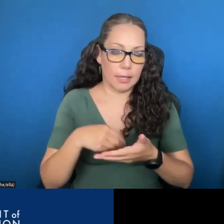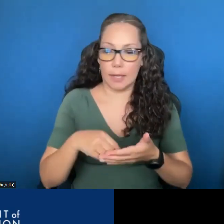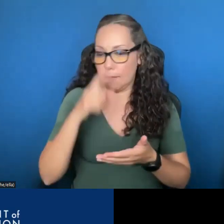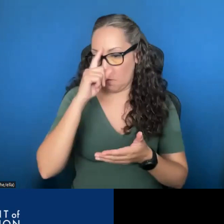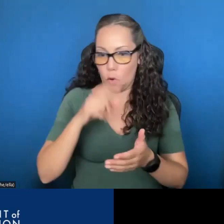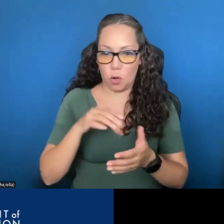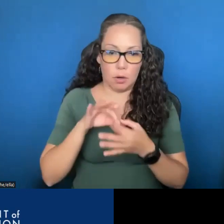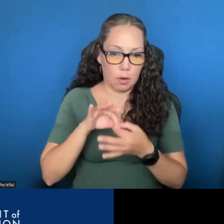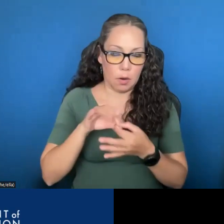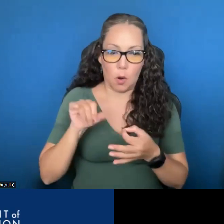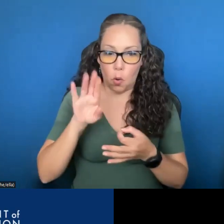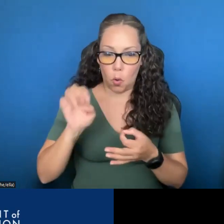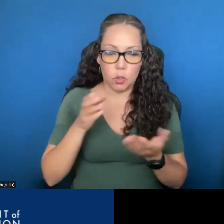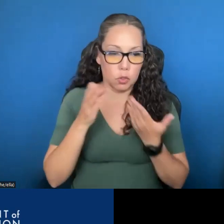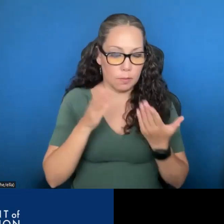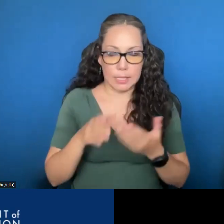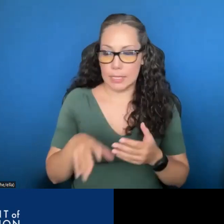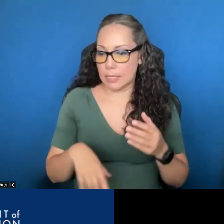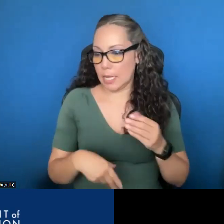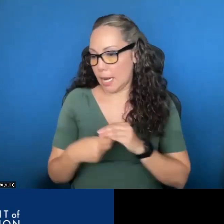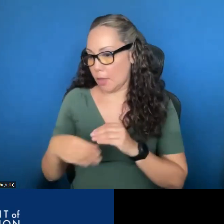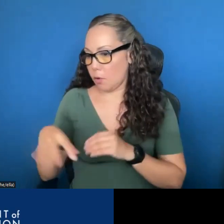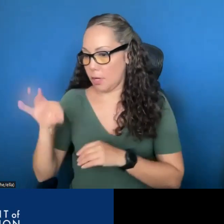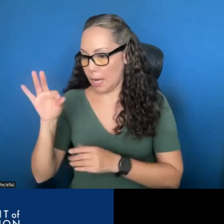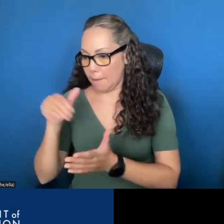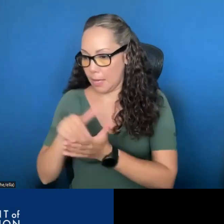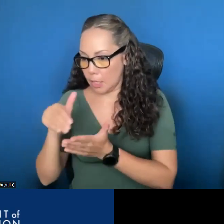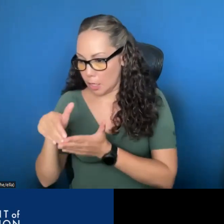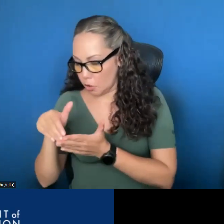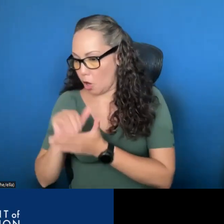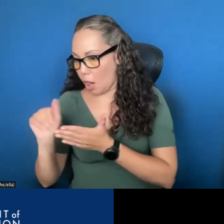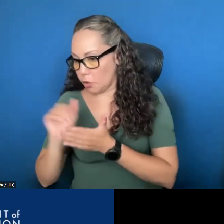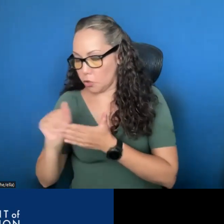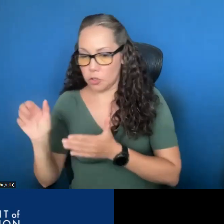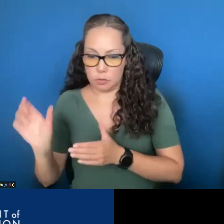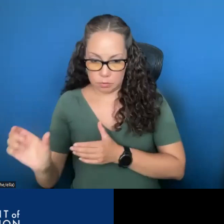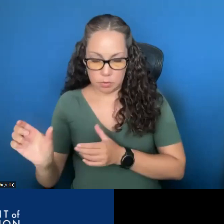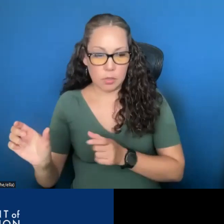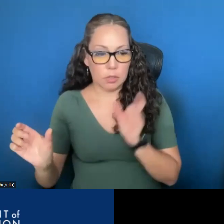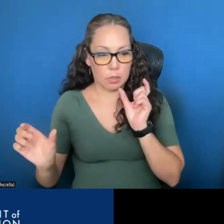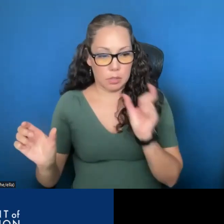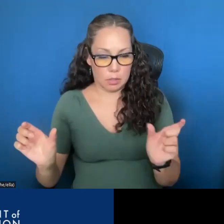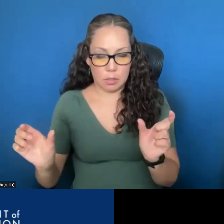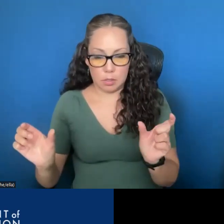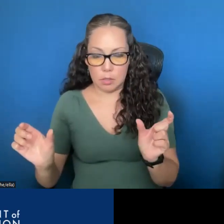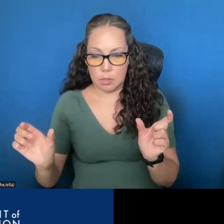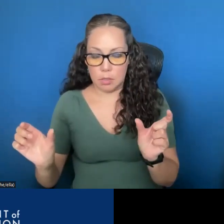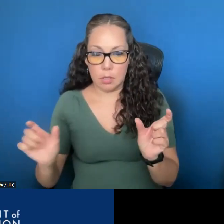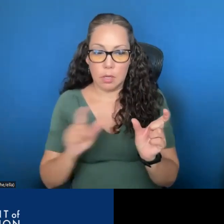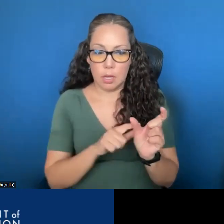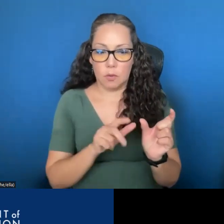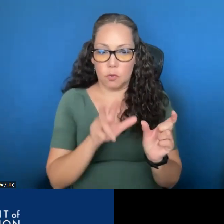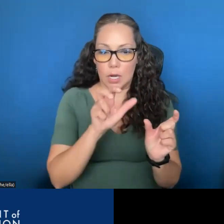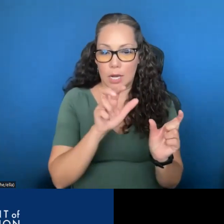another million dollars for Independent Living Center core Services as well as um about $360,000